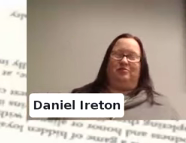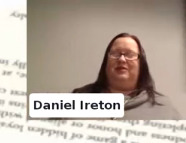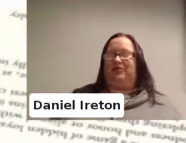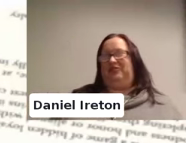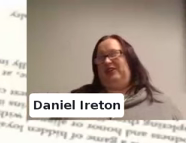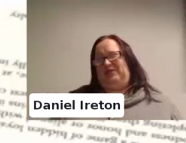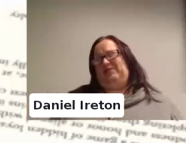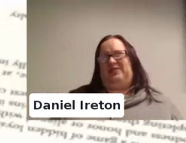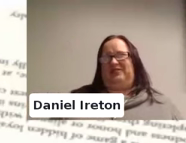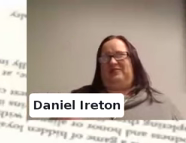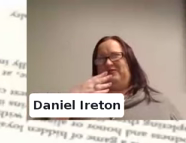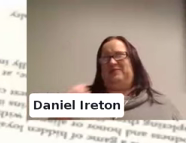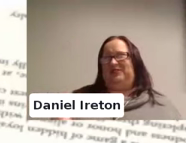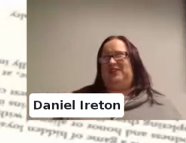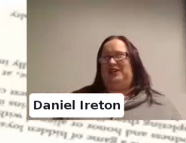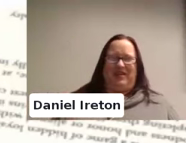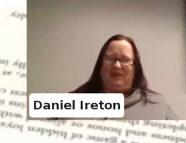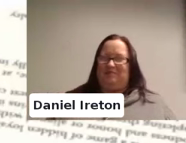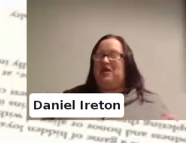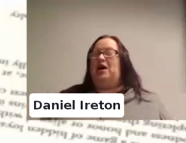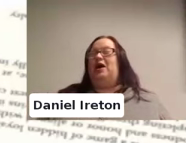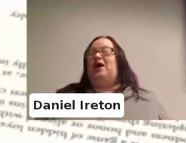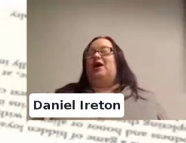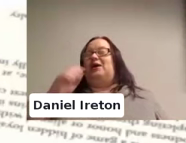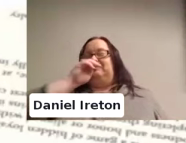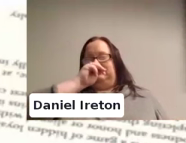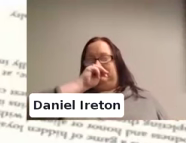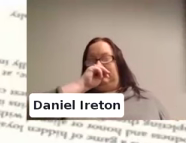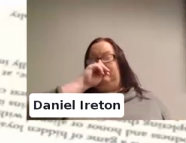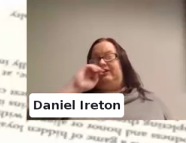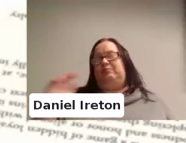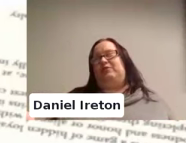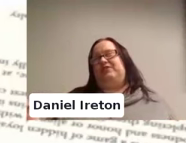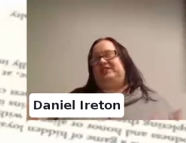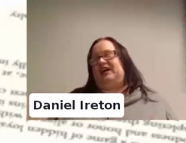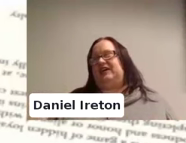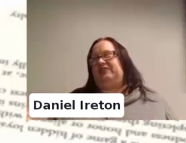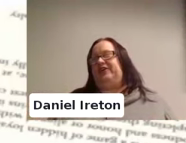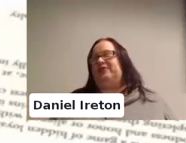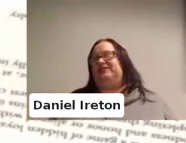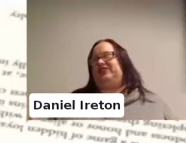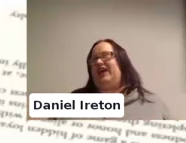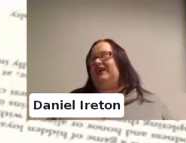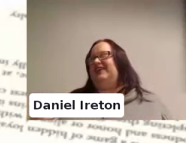So nobody else can see whatever token you're given. Again for me with cards I don't know what other people see.